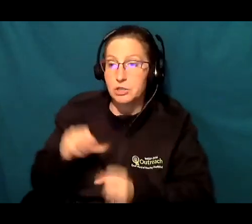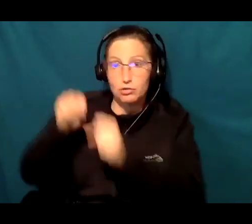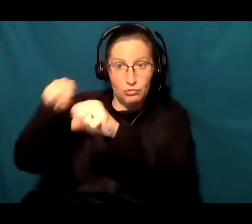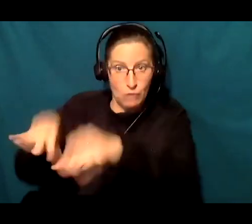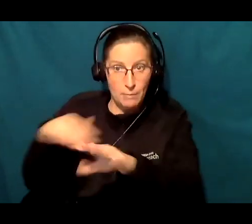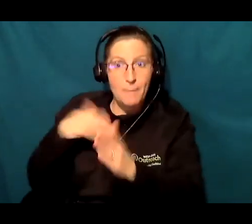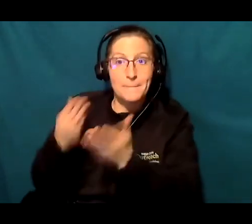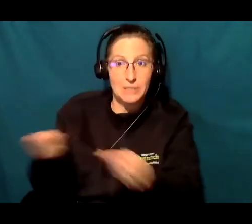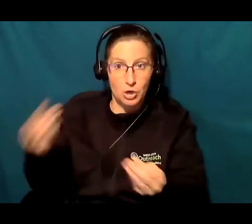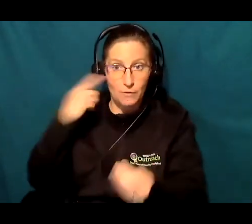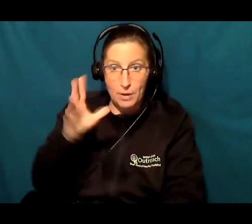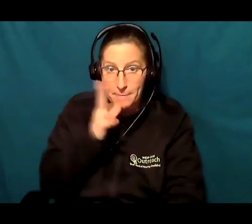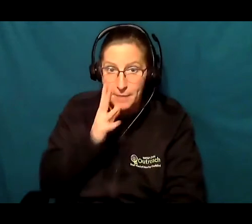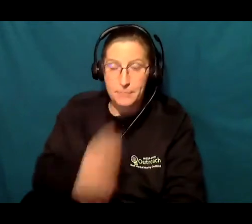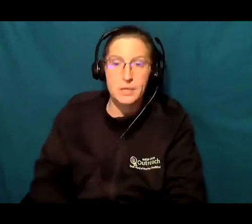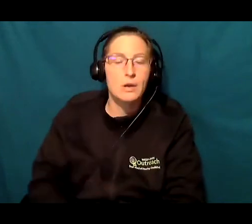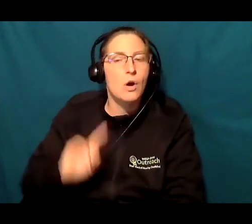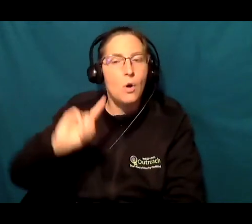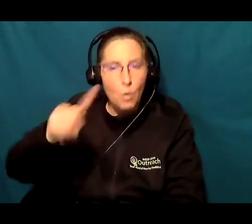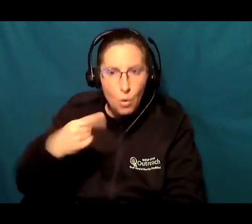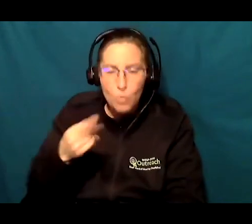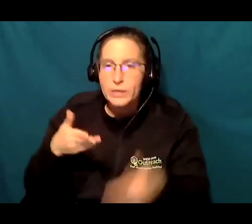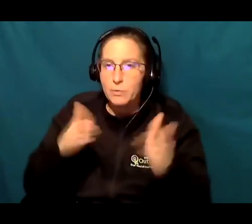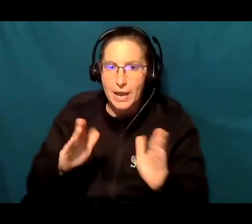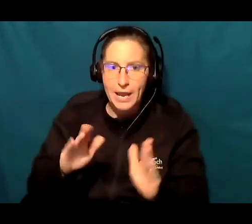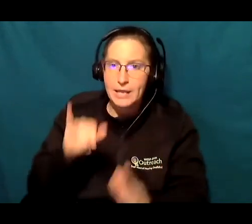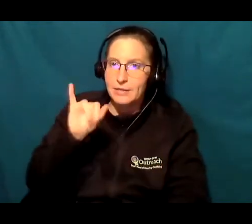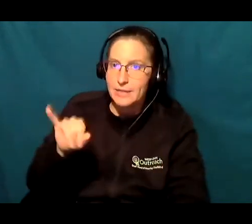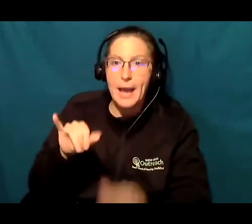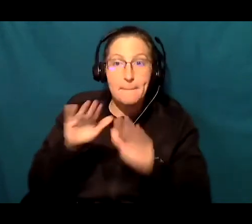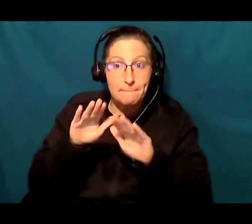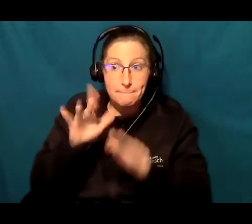It is the only way a parent who has three children or working